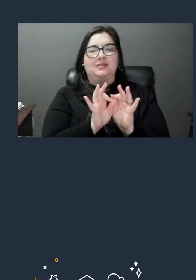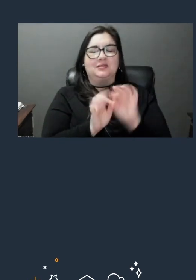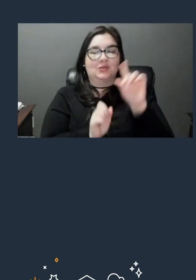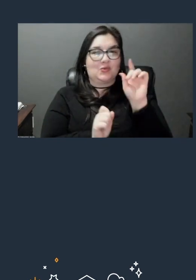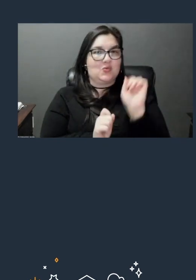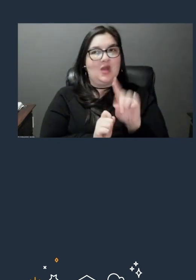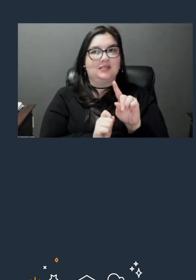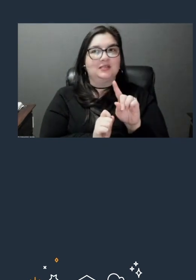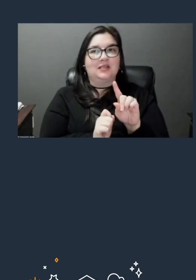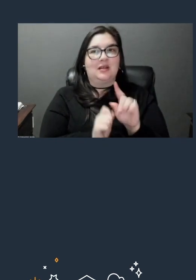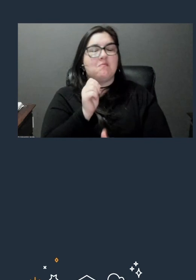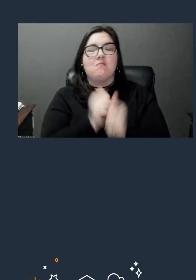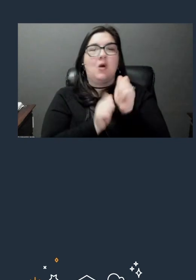"What is your favorite pie?"